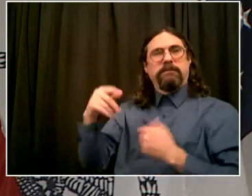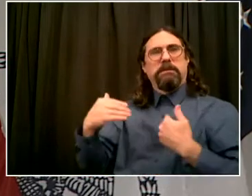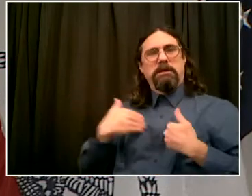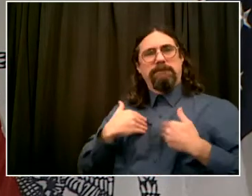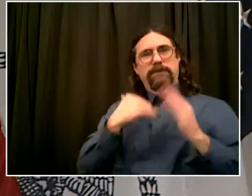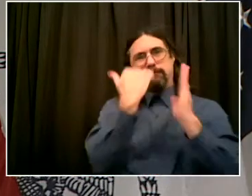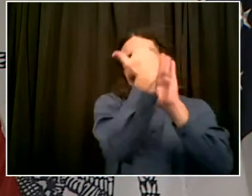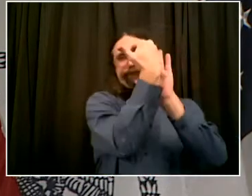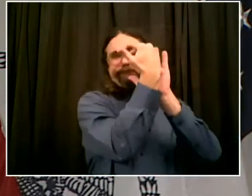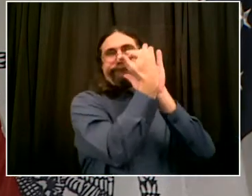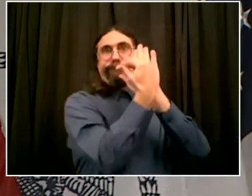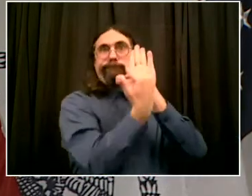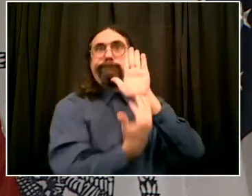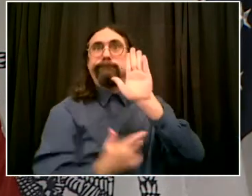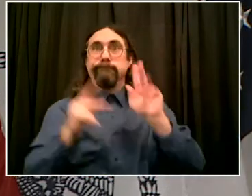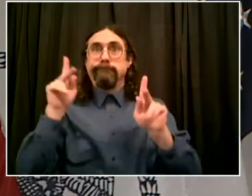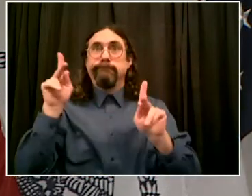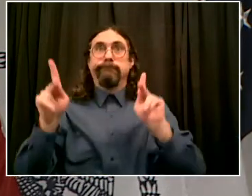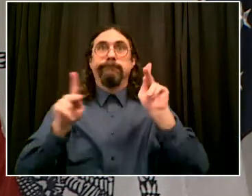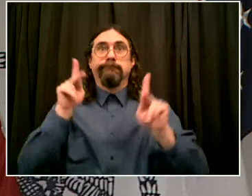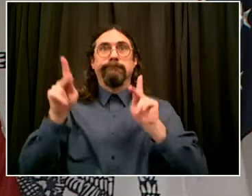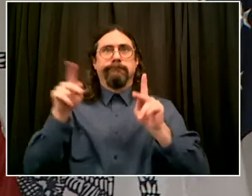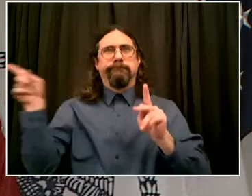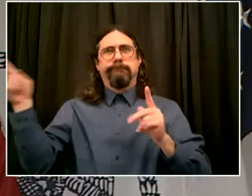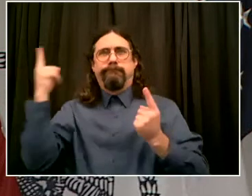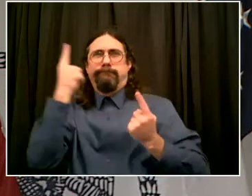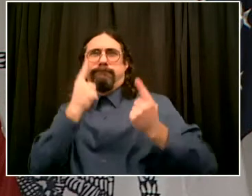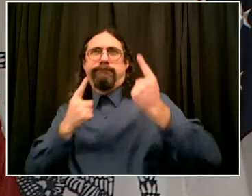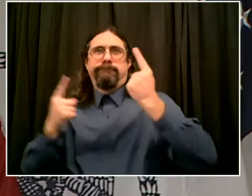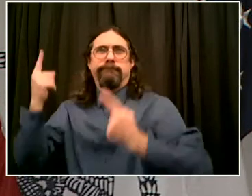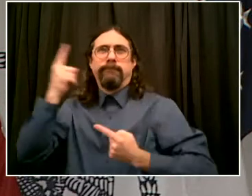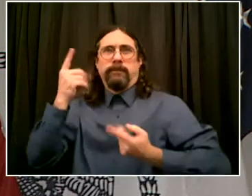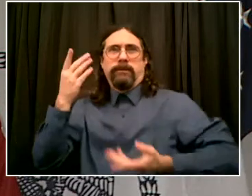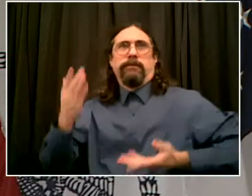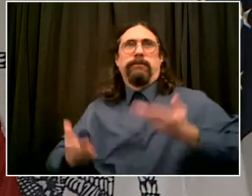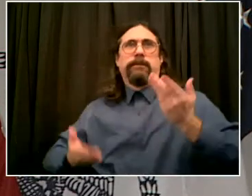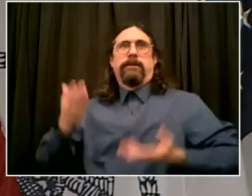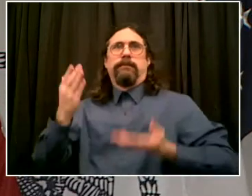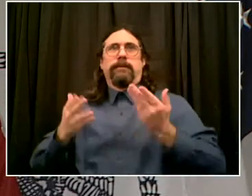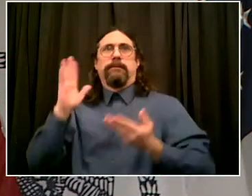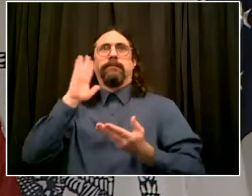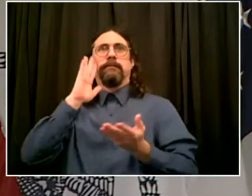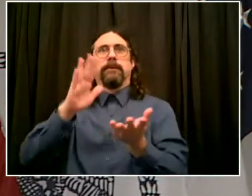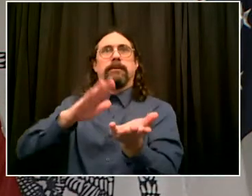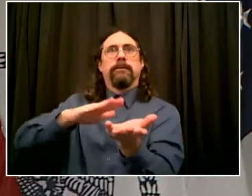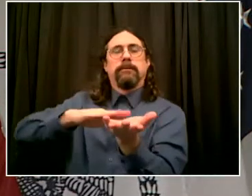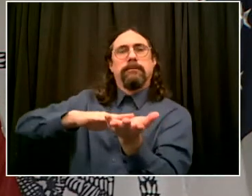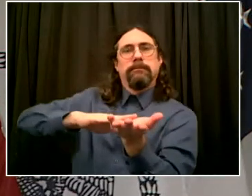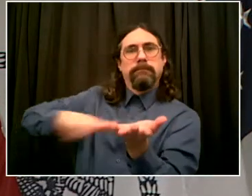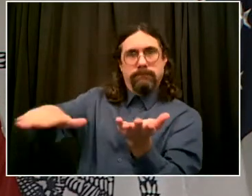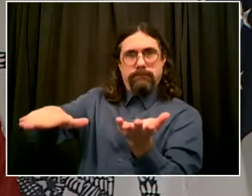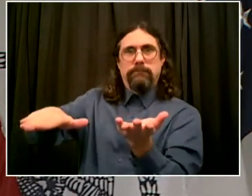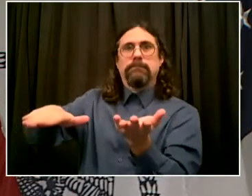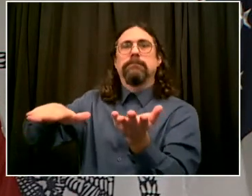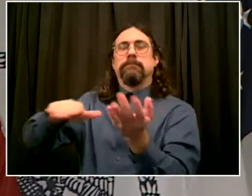THERE IS A REPORT ABOUT